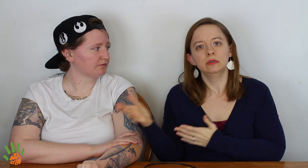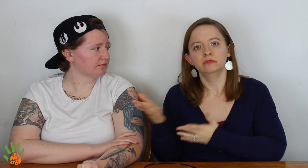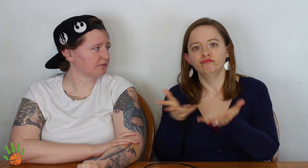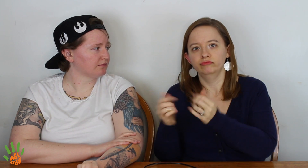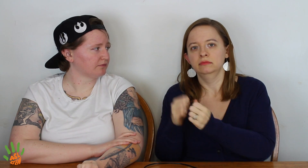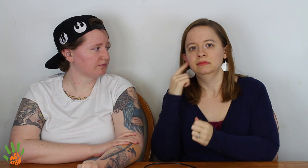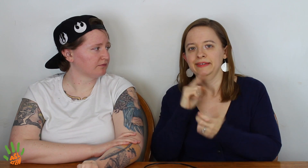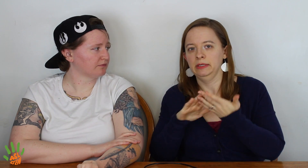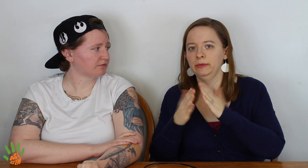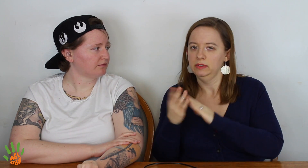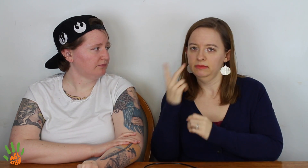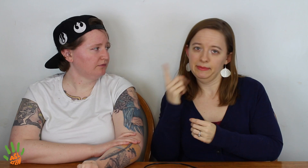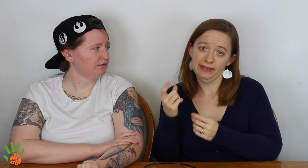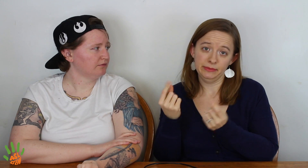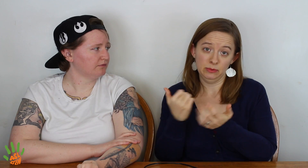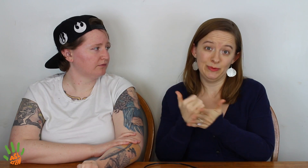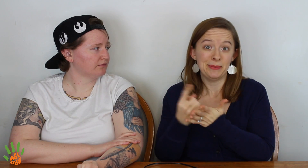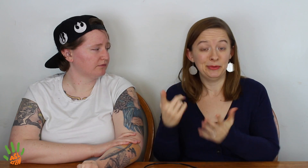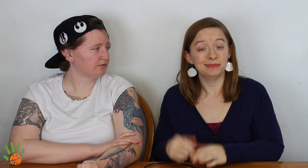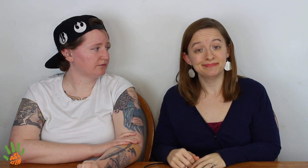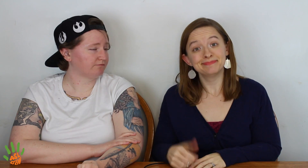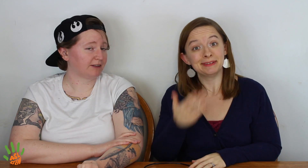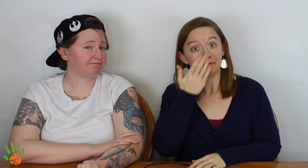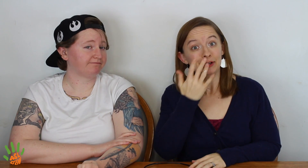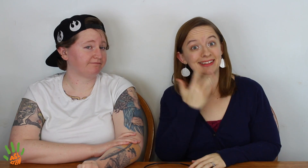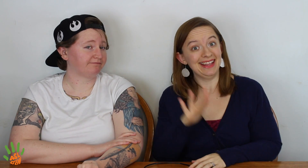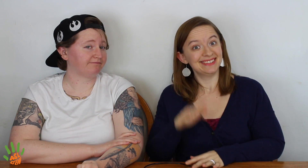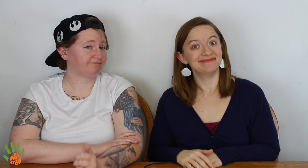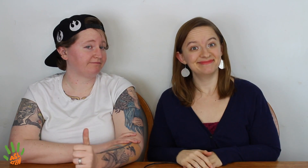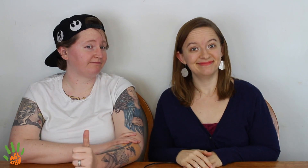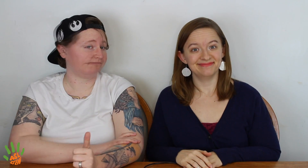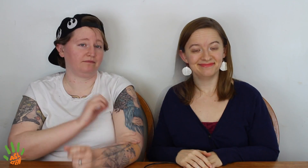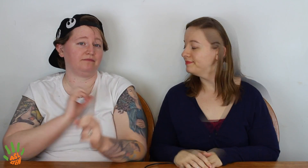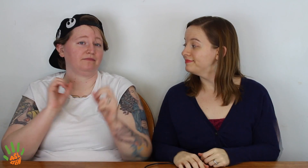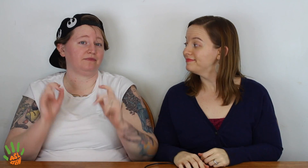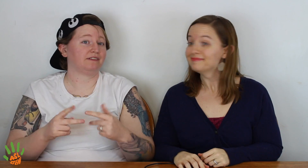Get your degree or work with the Deaf community and see what they can help you with. So good luck!